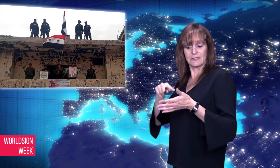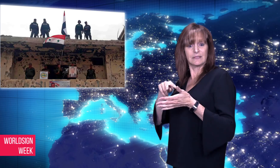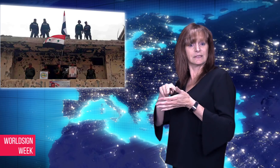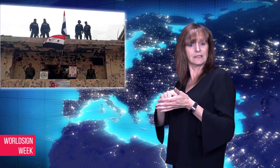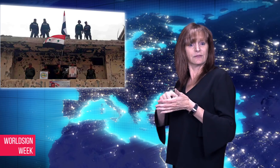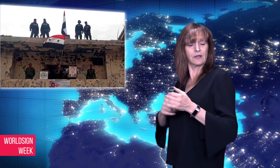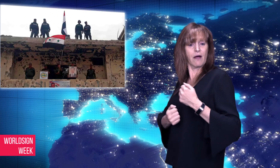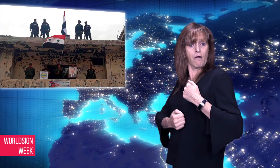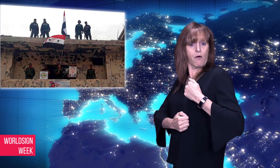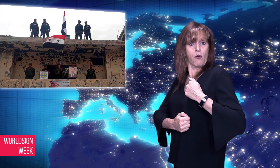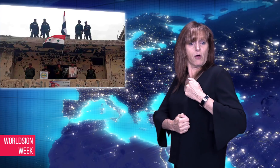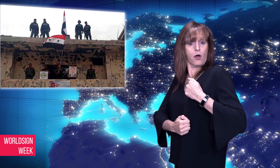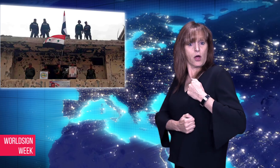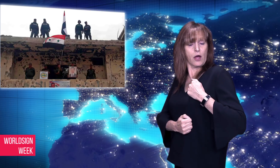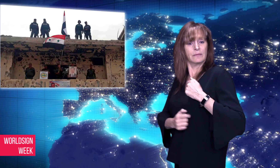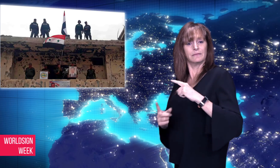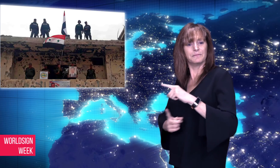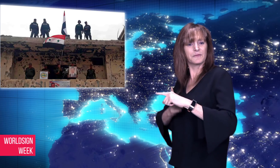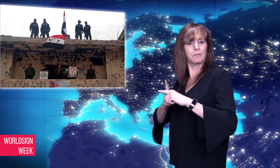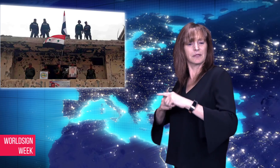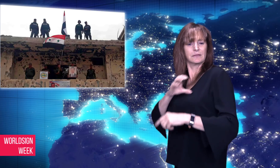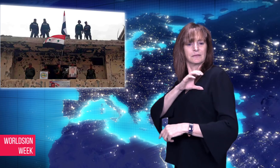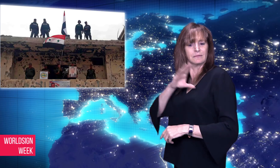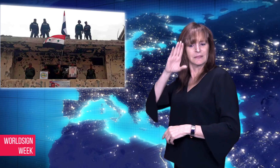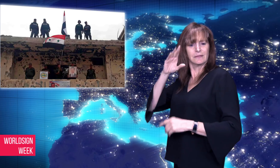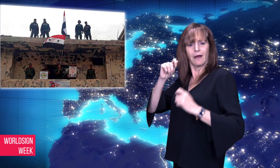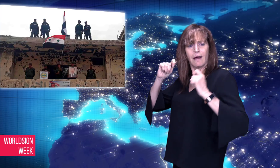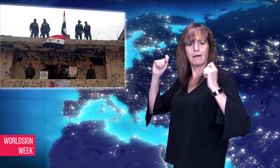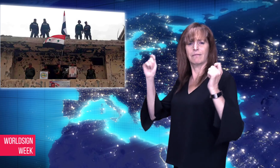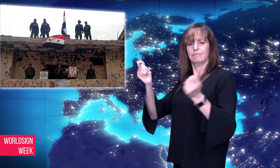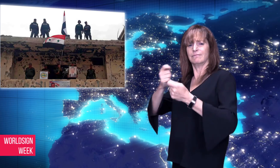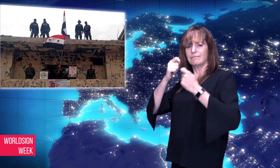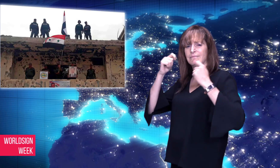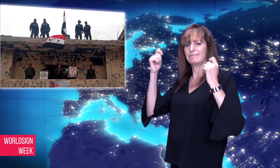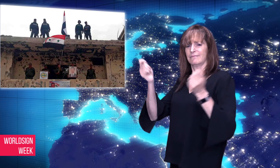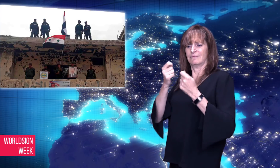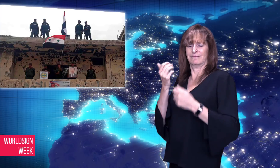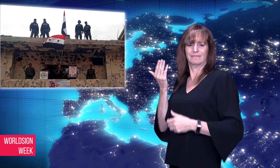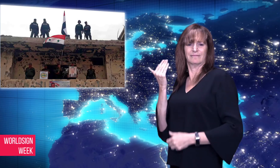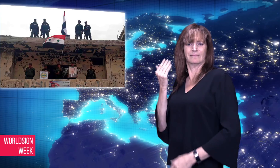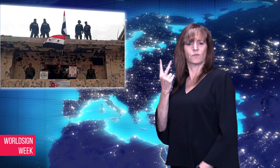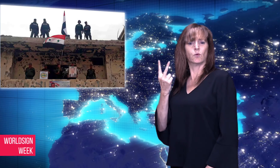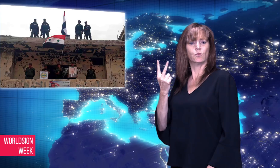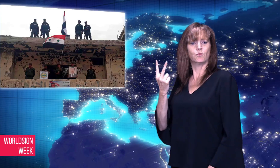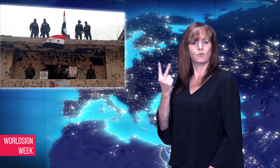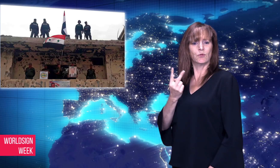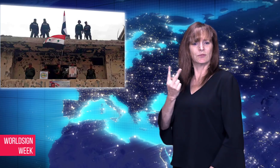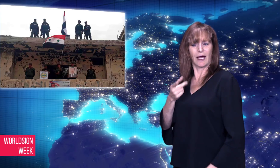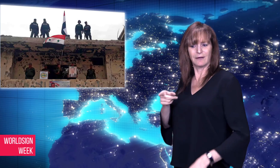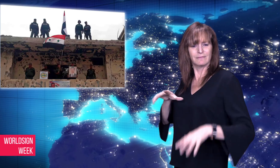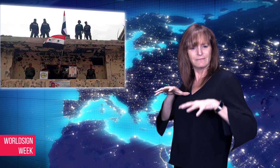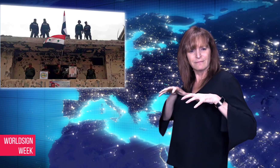The Syrian army and police celebrated on Tuesday their recapture